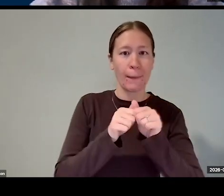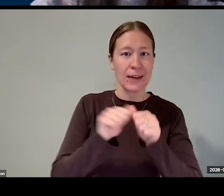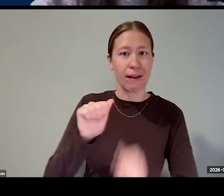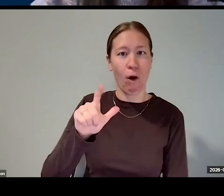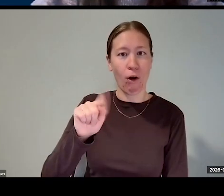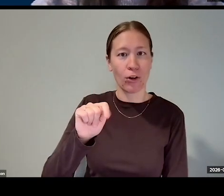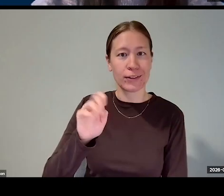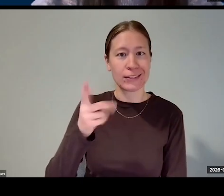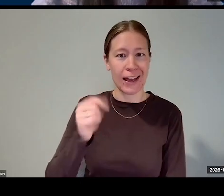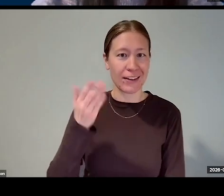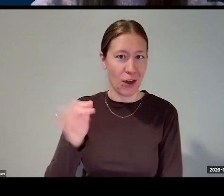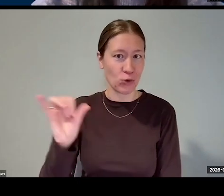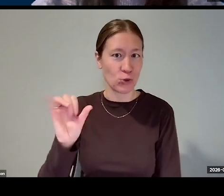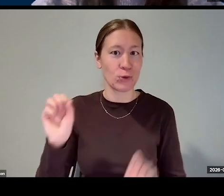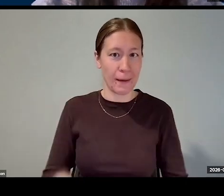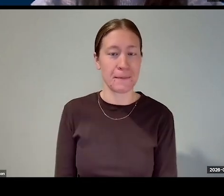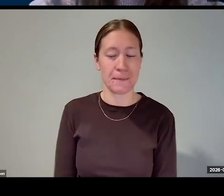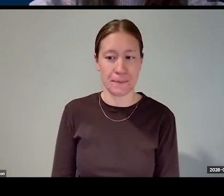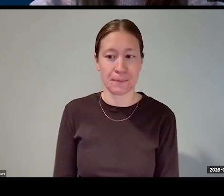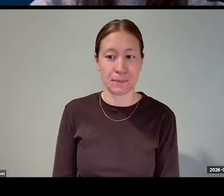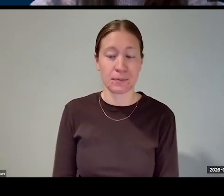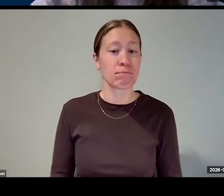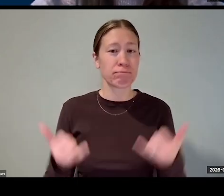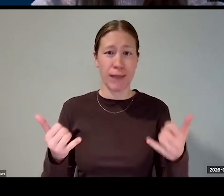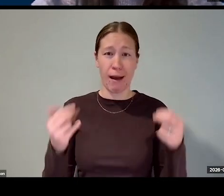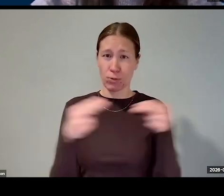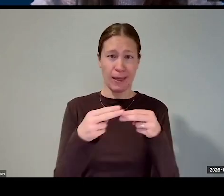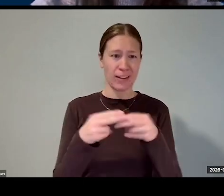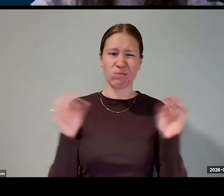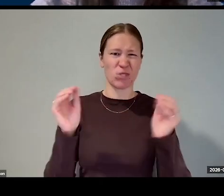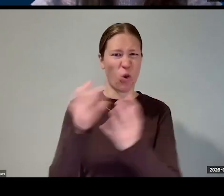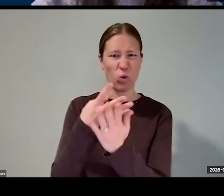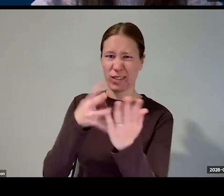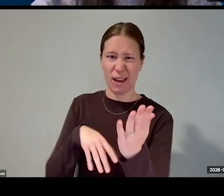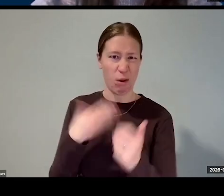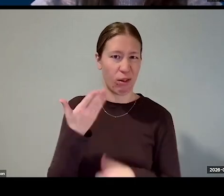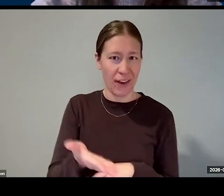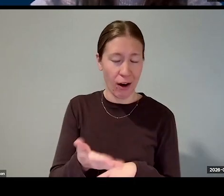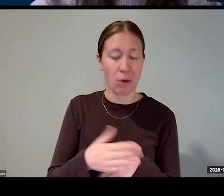This slide deck doesn't have a table in it, but if it did, you can use Grackle